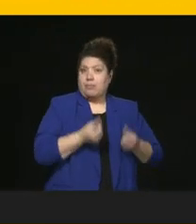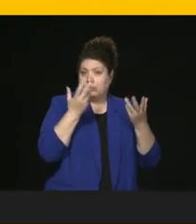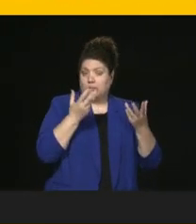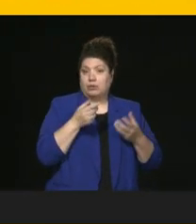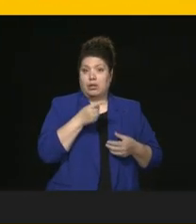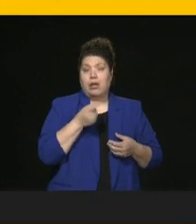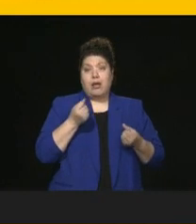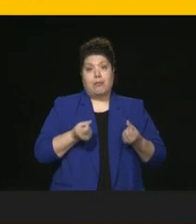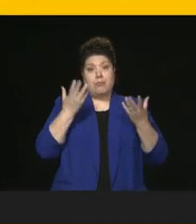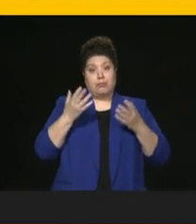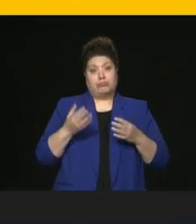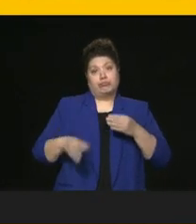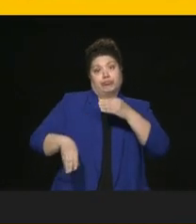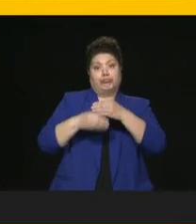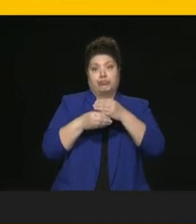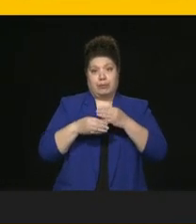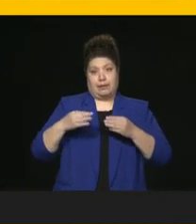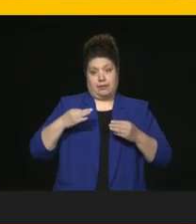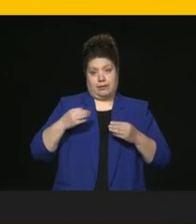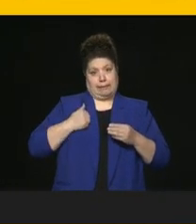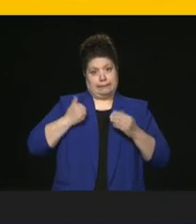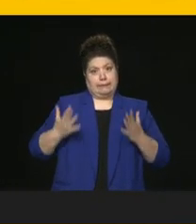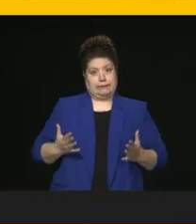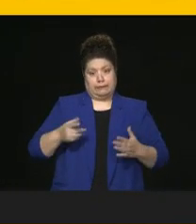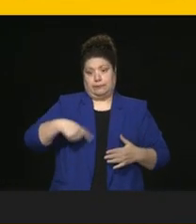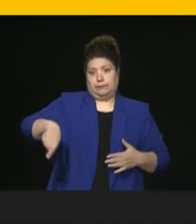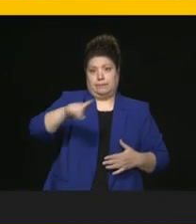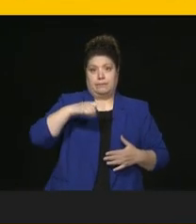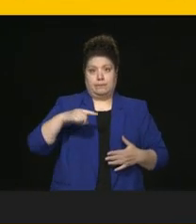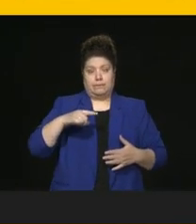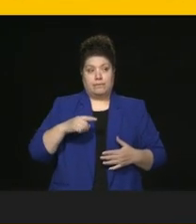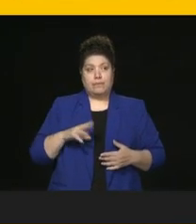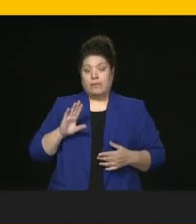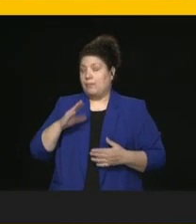CANADIANS DO YOU THINK WILL BE ELIGIBLE AFTER TODAY'S ANNOUNCEMENT?